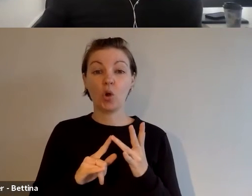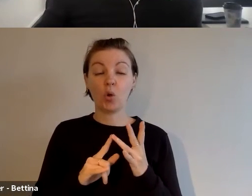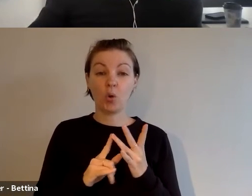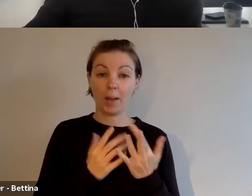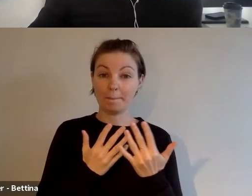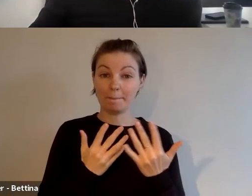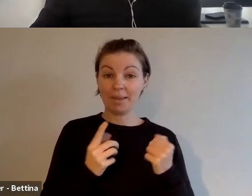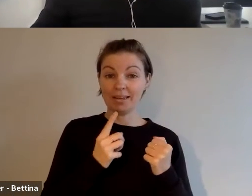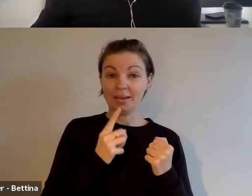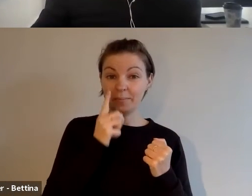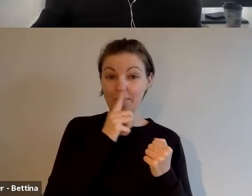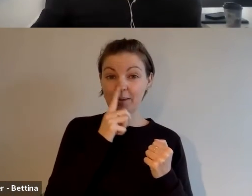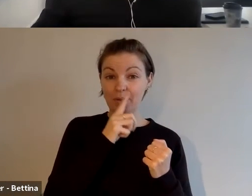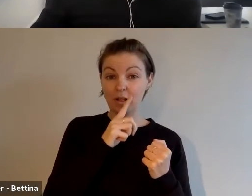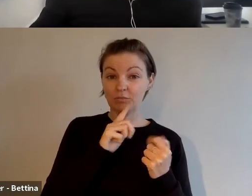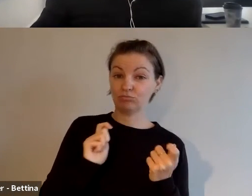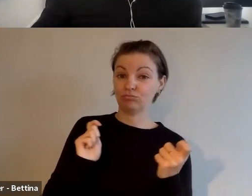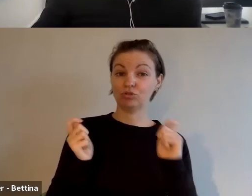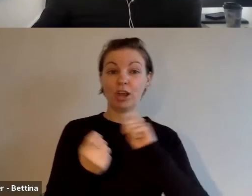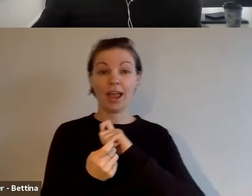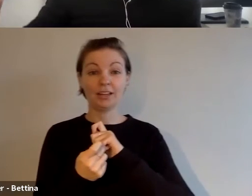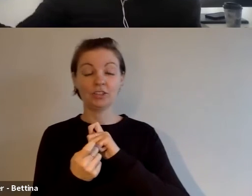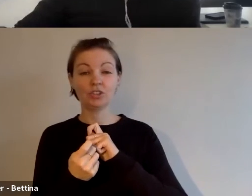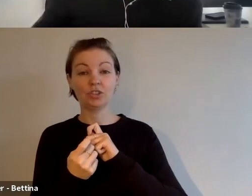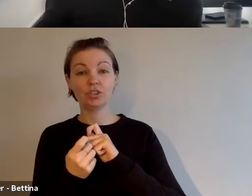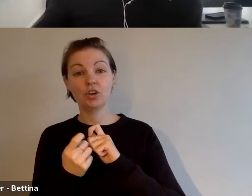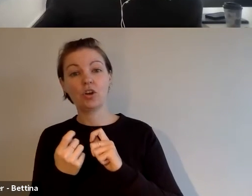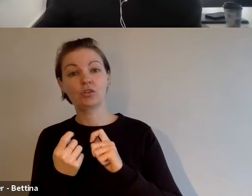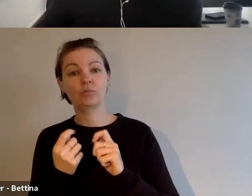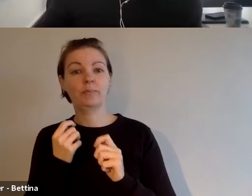to find new ways to reach audiences and bring meaning to their lives were they couldn't get to a lot of venues